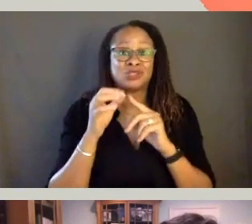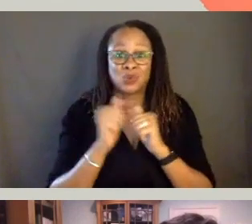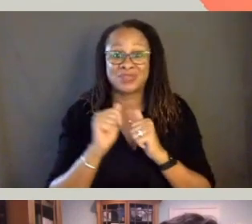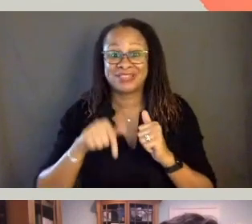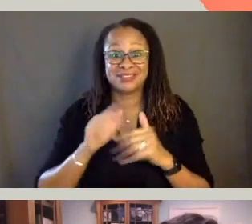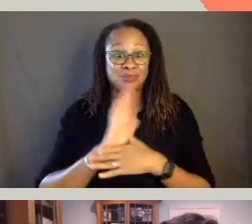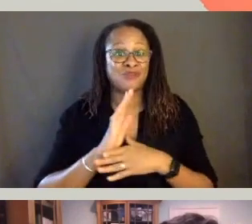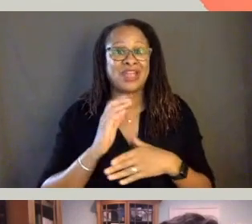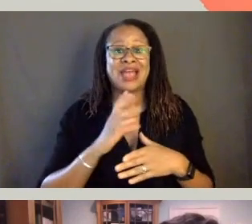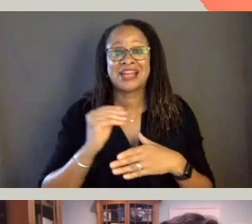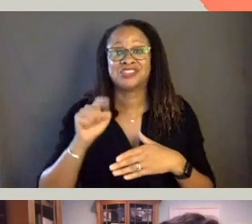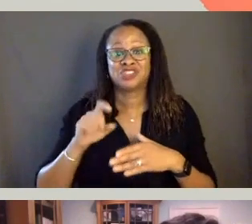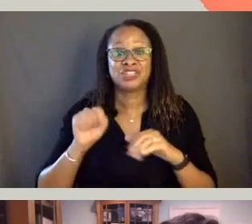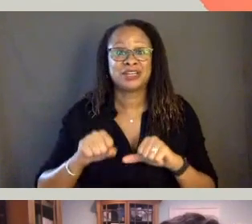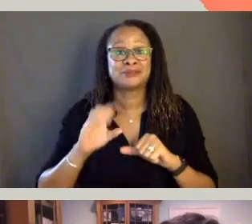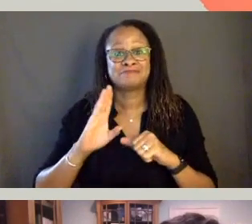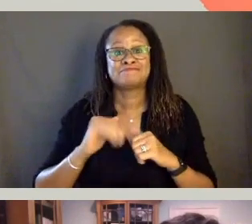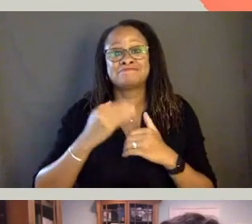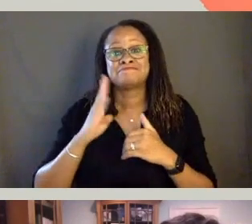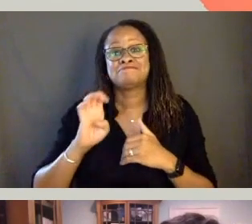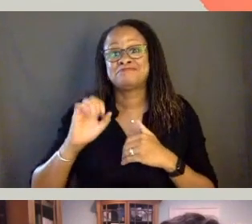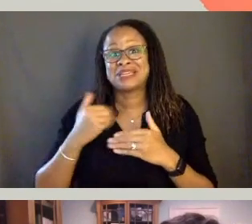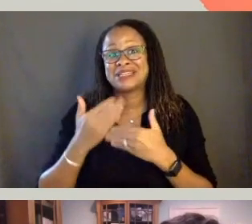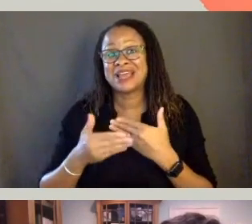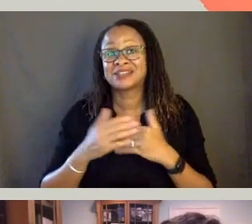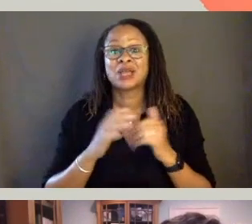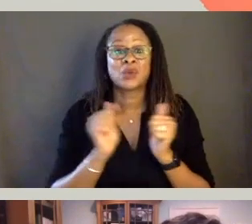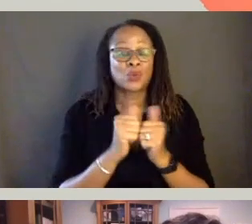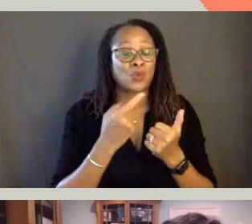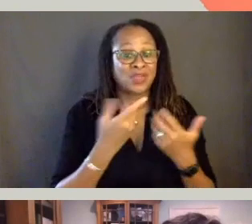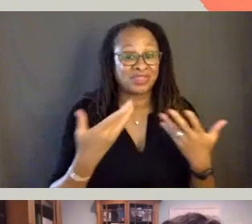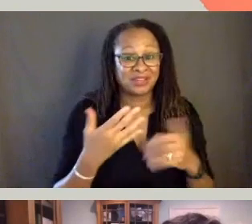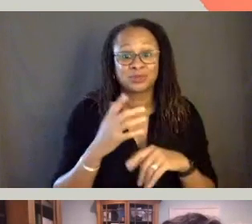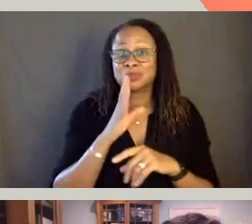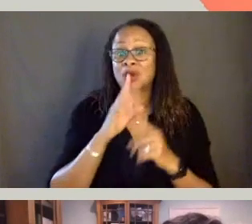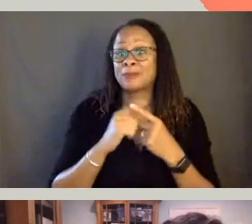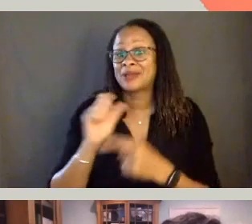But one of the things that we're talking about in A-Doc, Asian American Documentary Network is doing